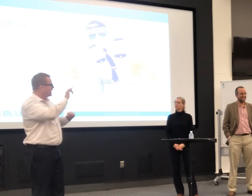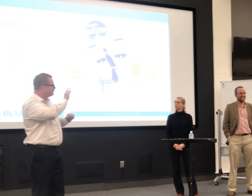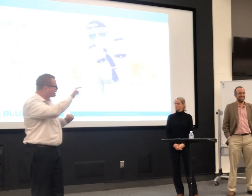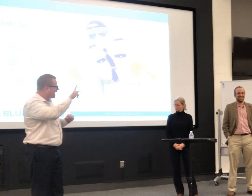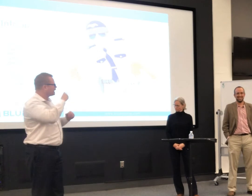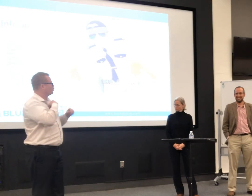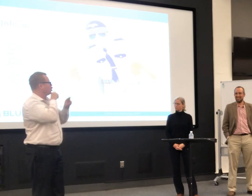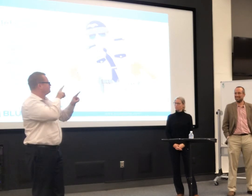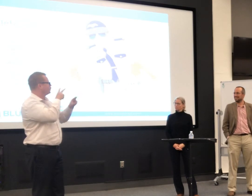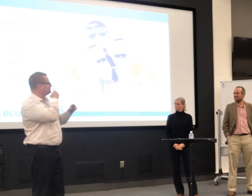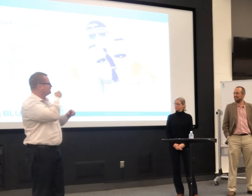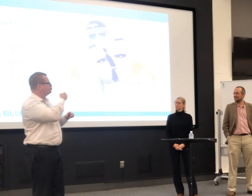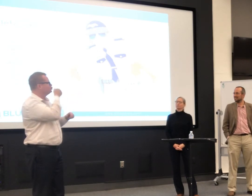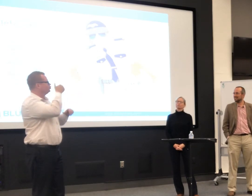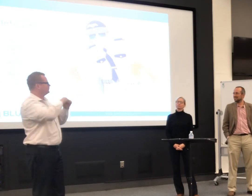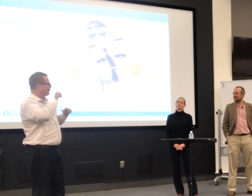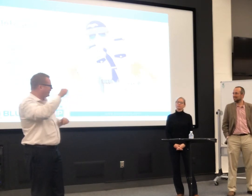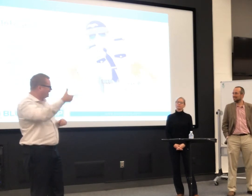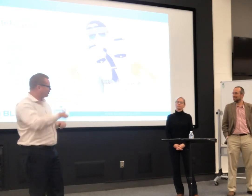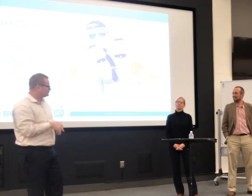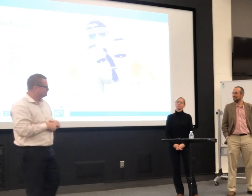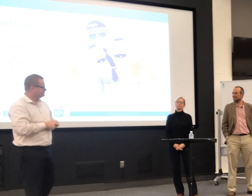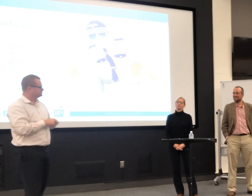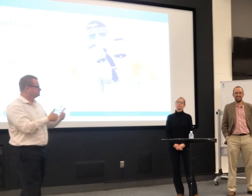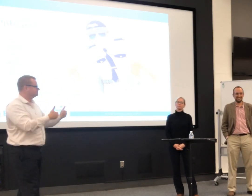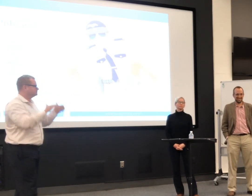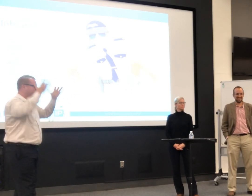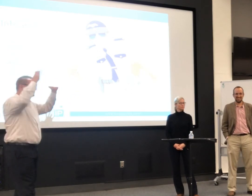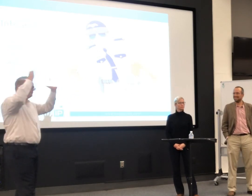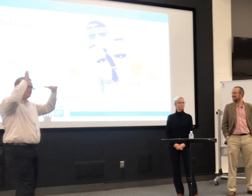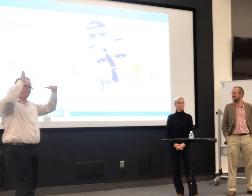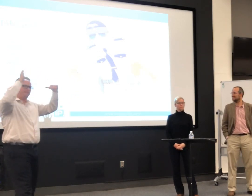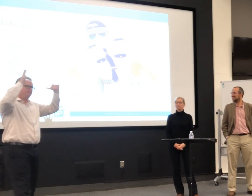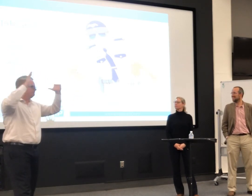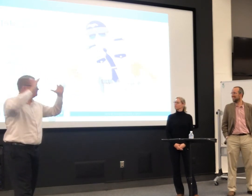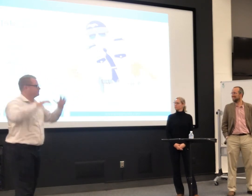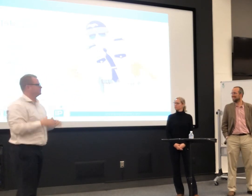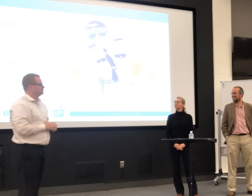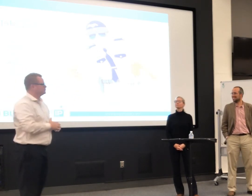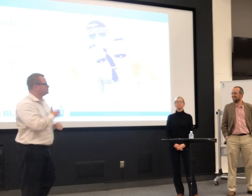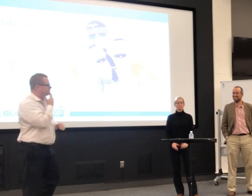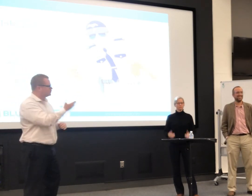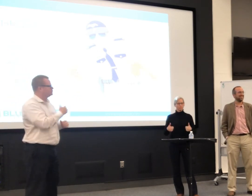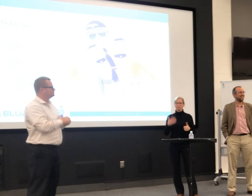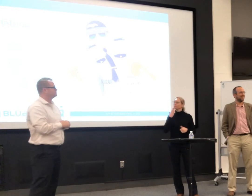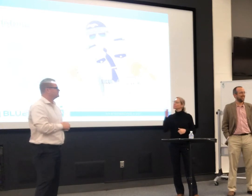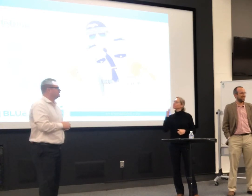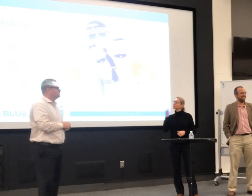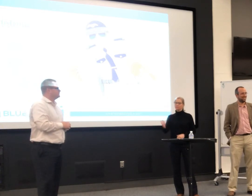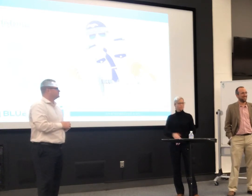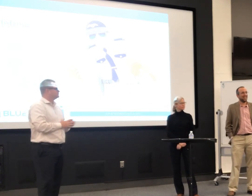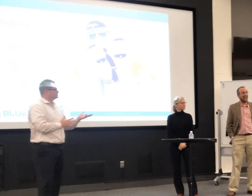and safe flight back and we look forward to seeing you sooner rather than later. Thanks, thank you.